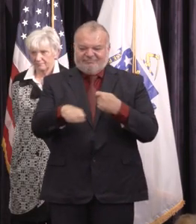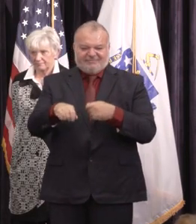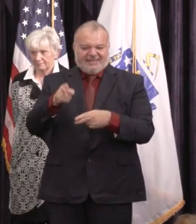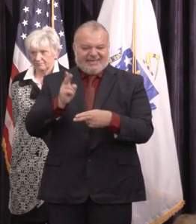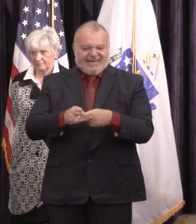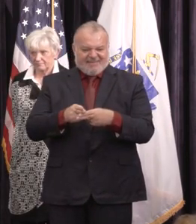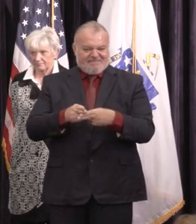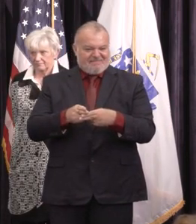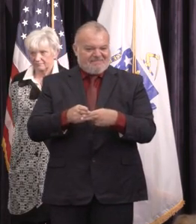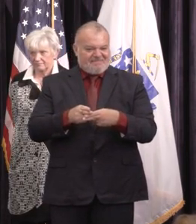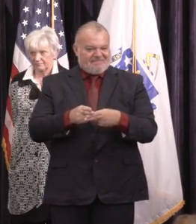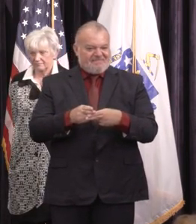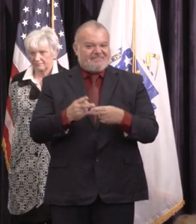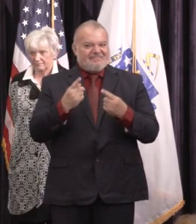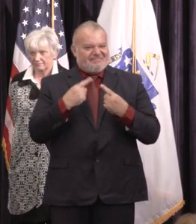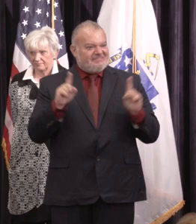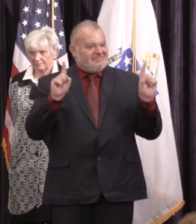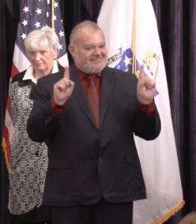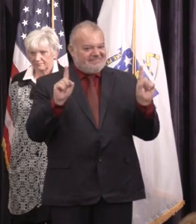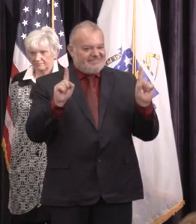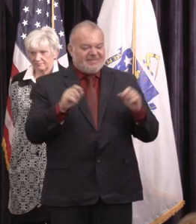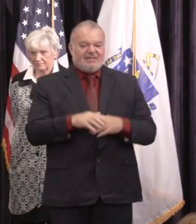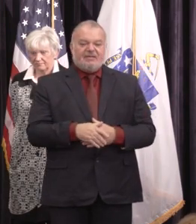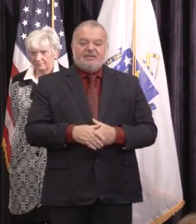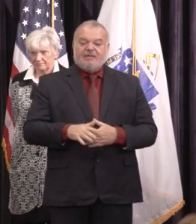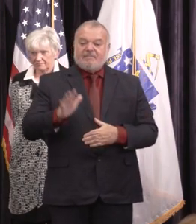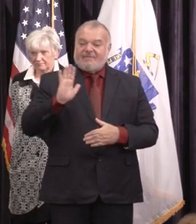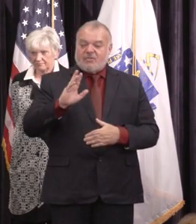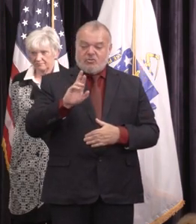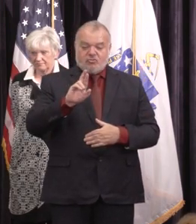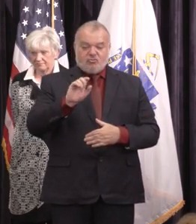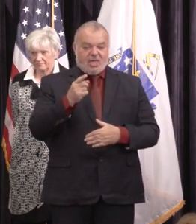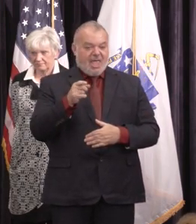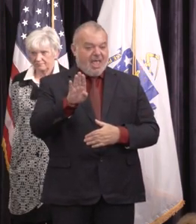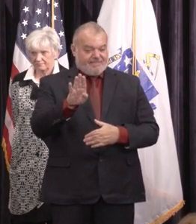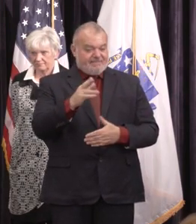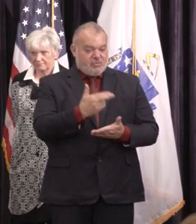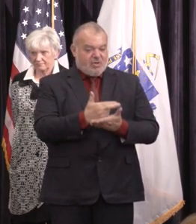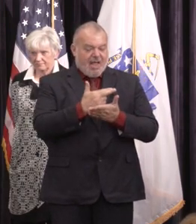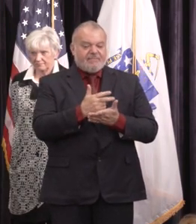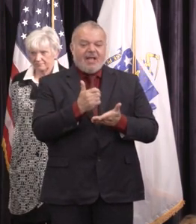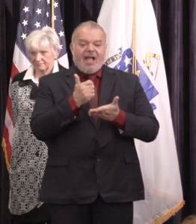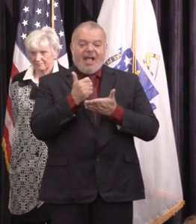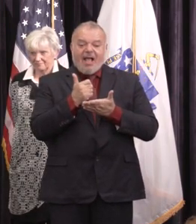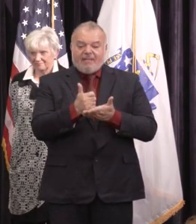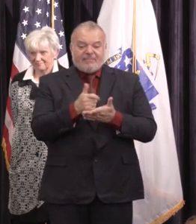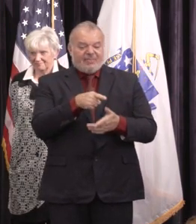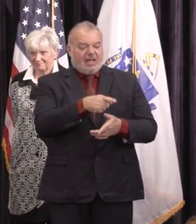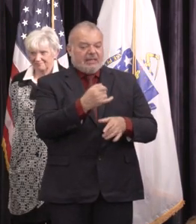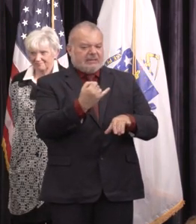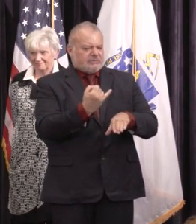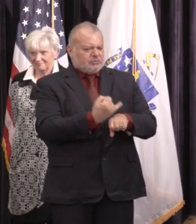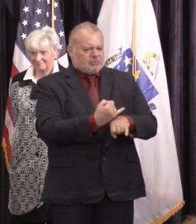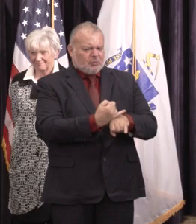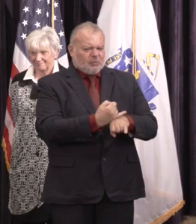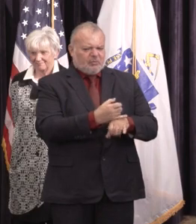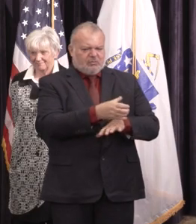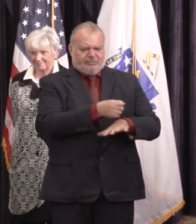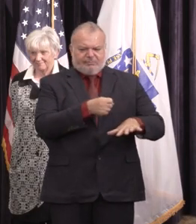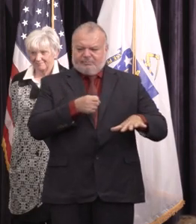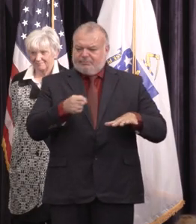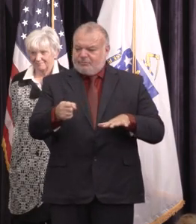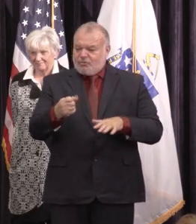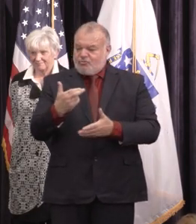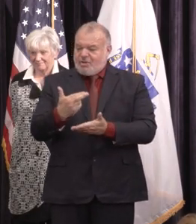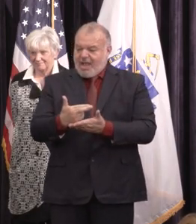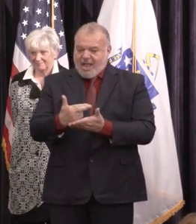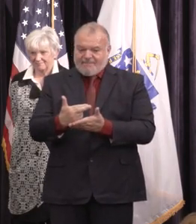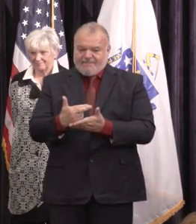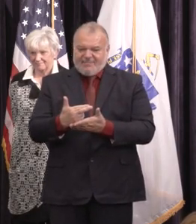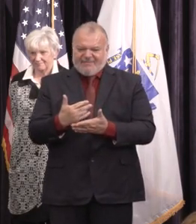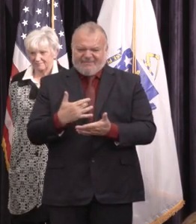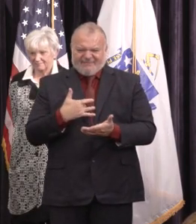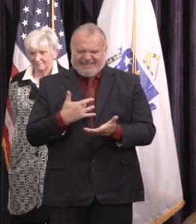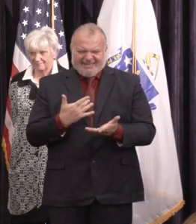institutional people with a disability. Pause for cringing. Now our state agencies ensure a